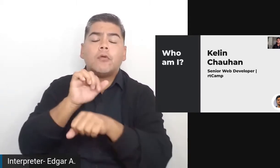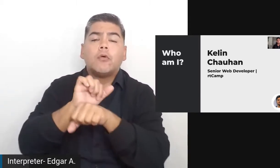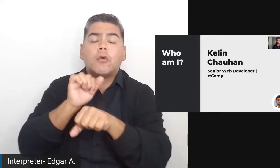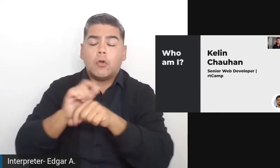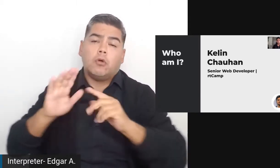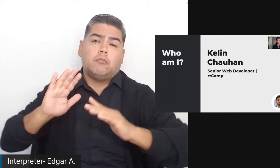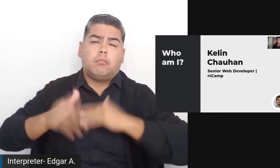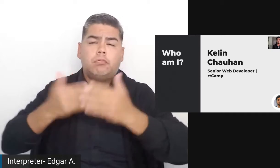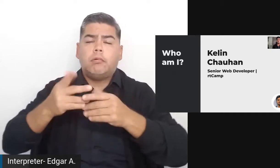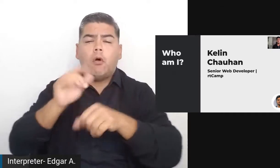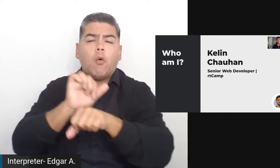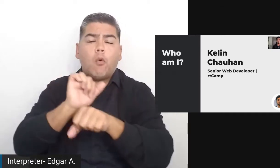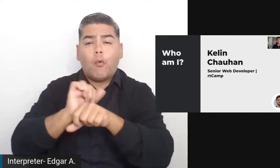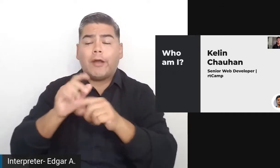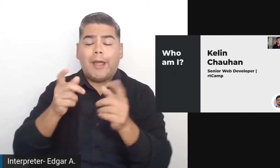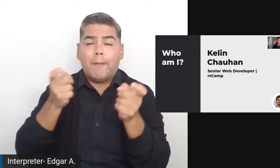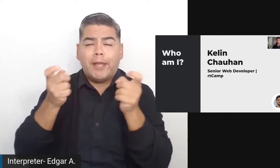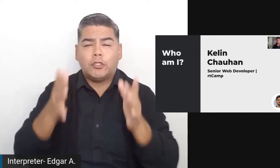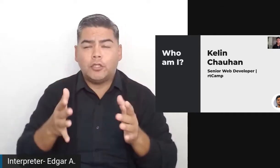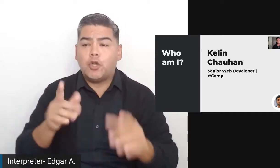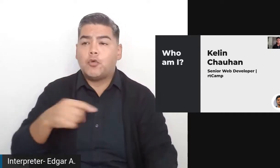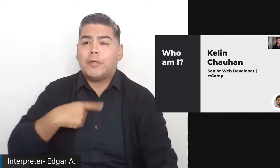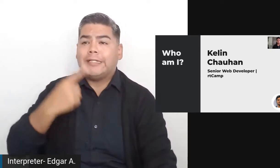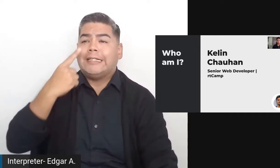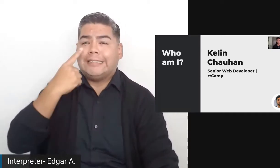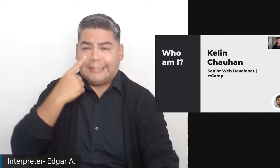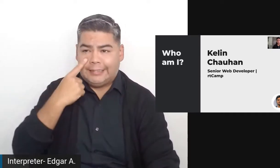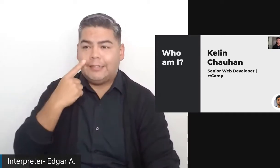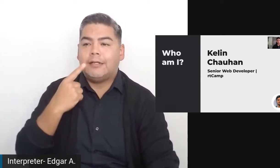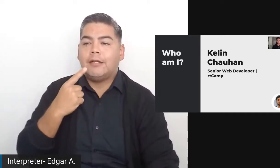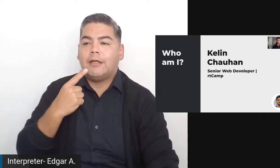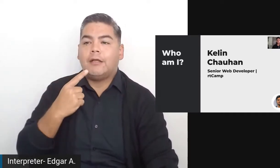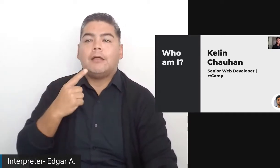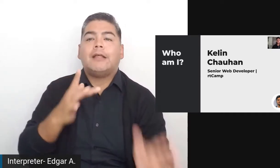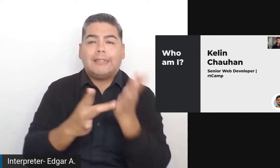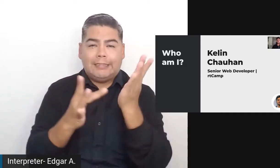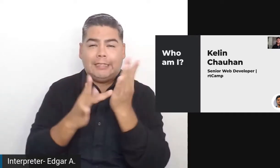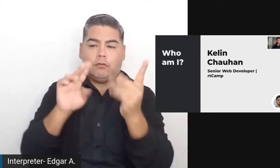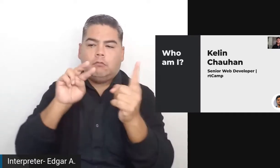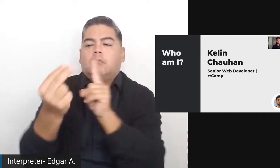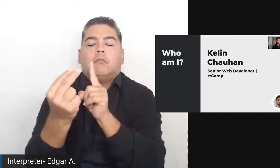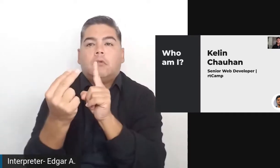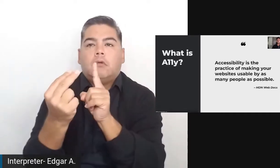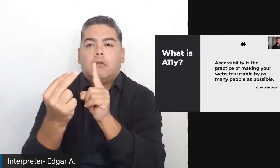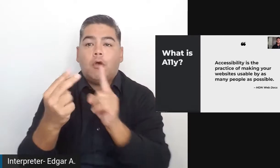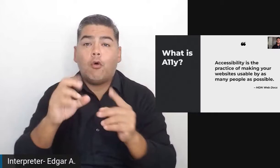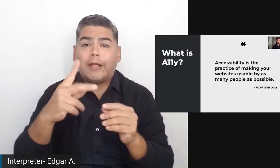then you will be able to see the technical side of this aspect. Let’s jump right into it.